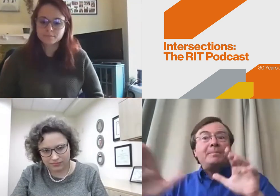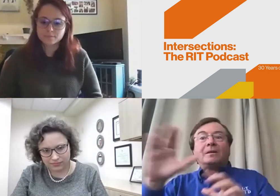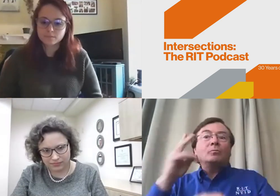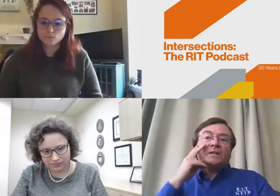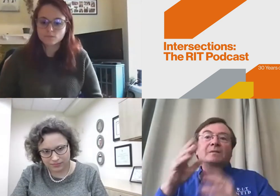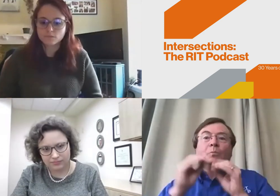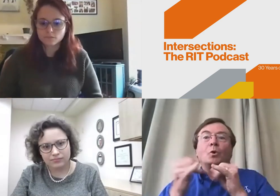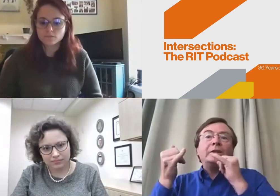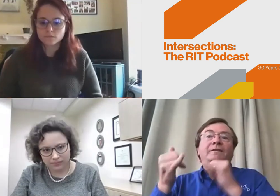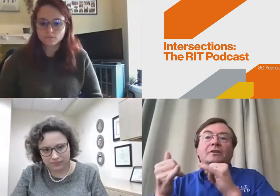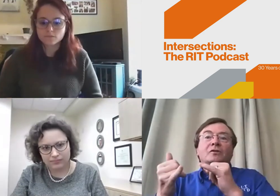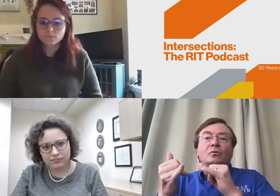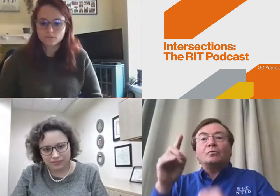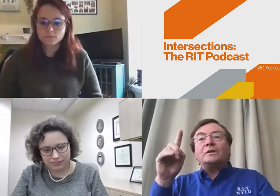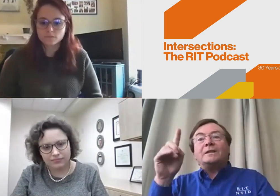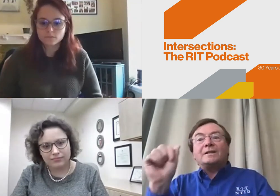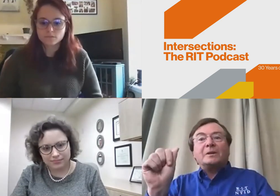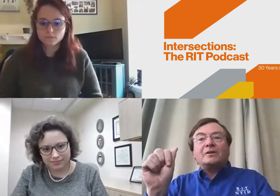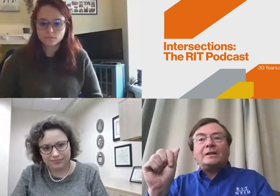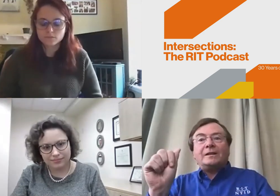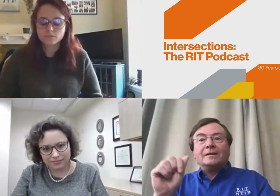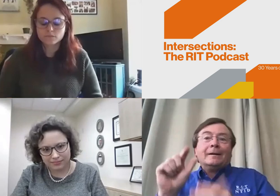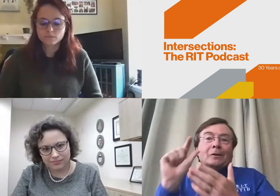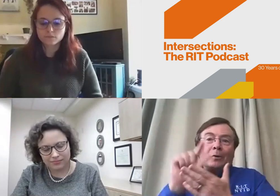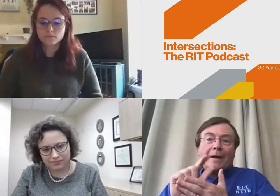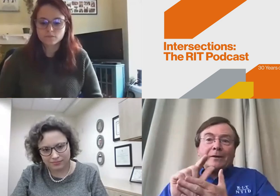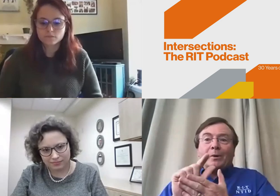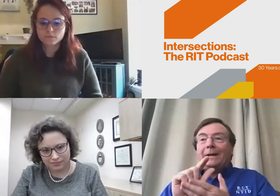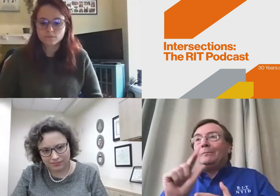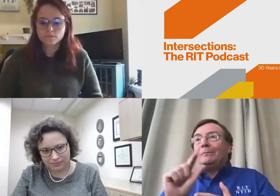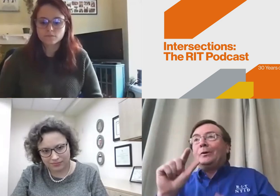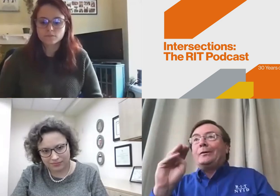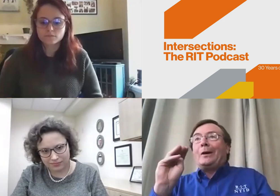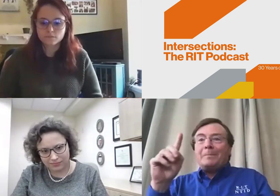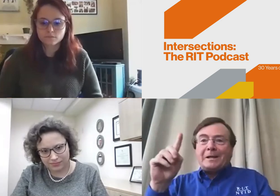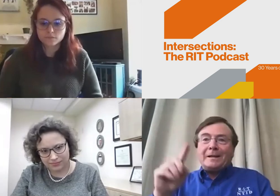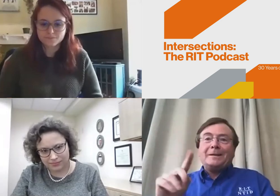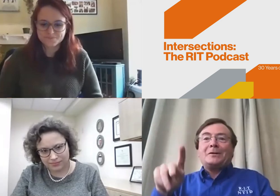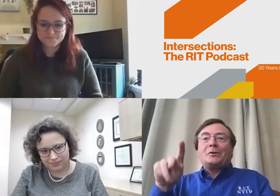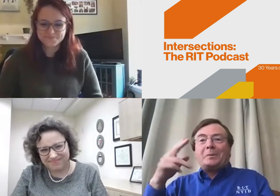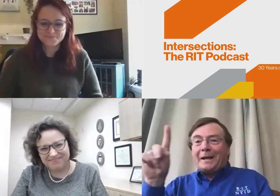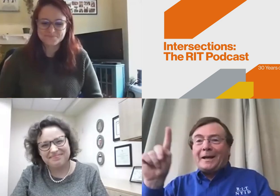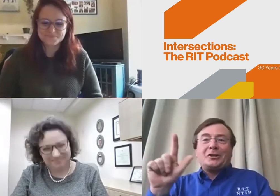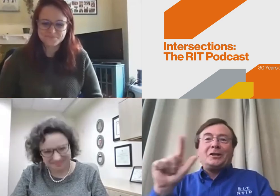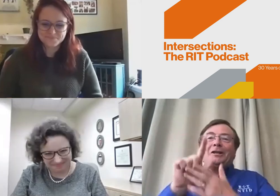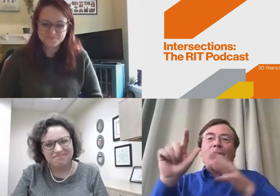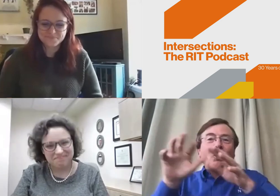We see more individuals with disabilities graduating with their MDs, their PhDs, their